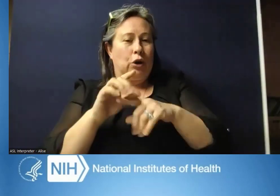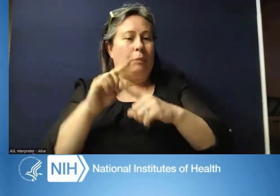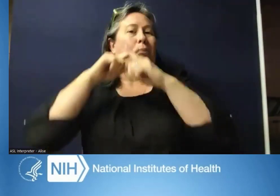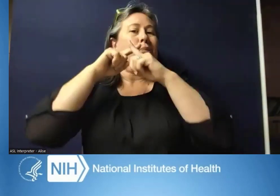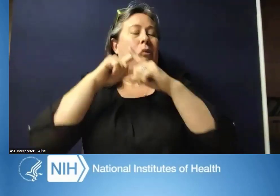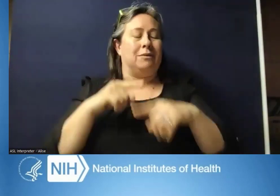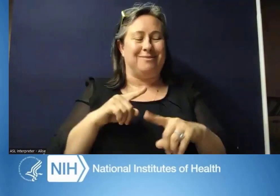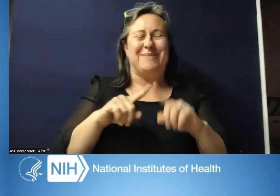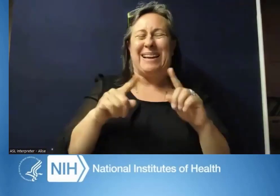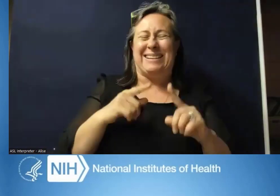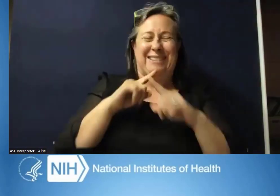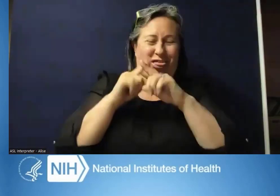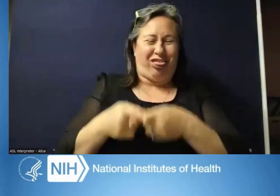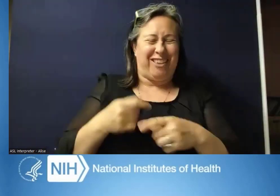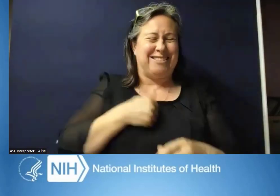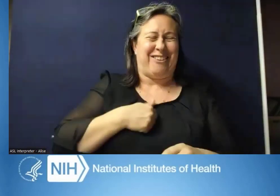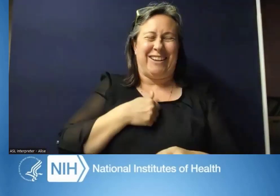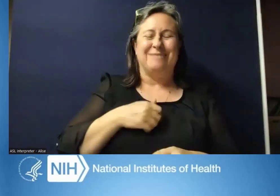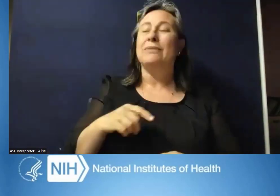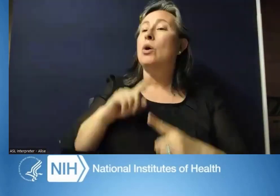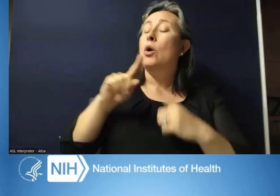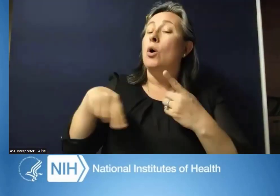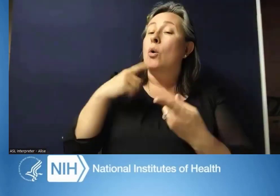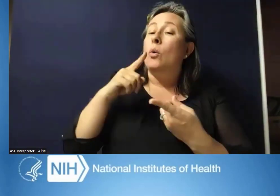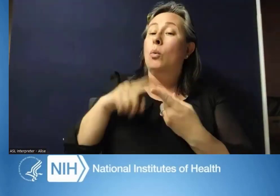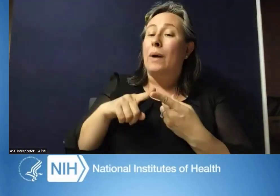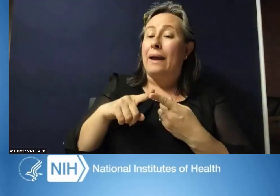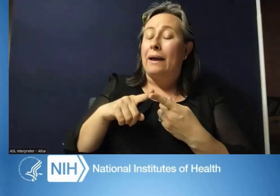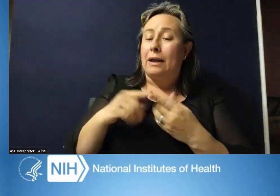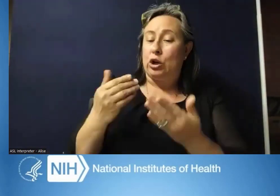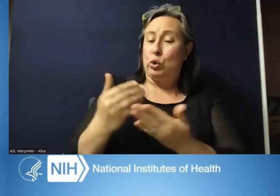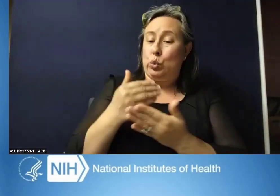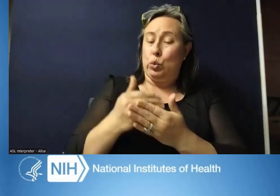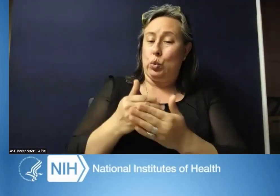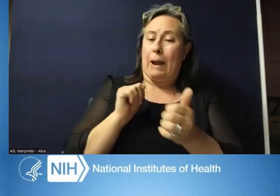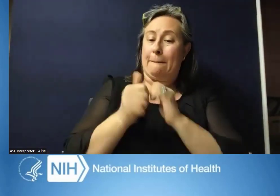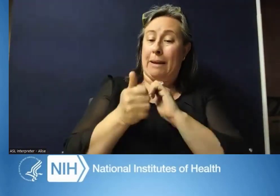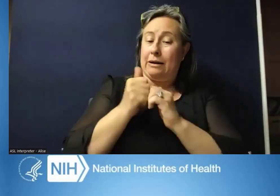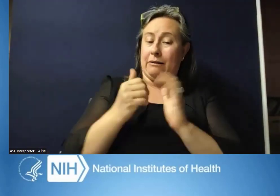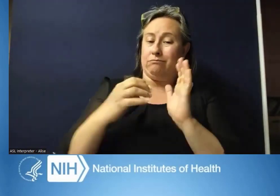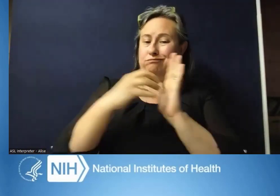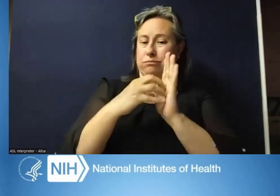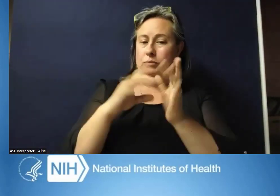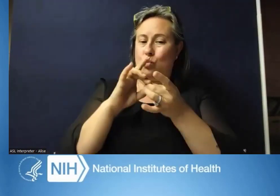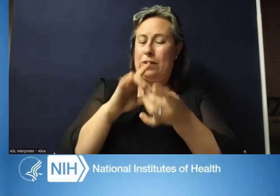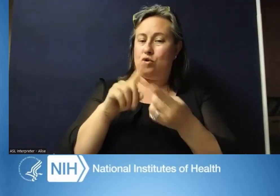Kasima Garst: So the next question, when it comes to a new competitive segment of grants, for example, year six,